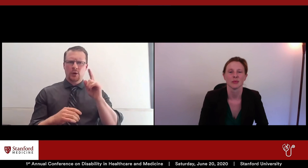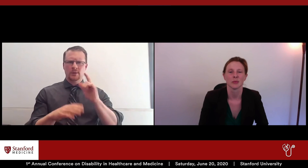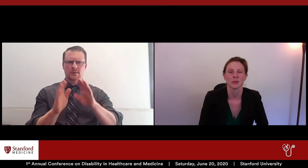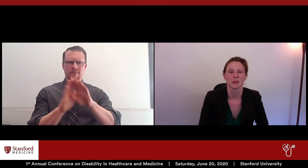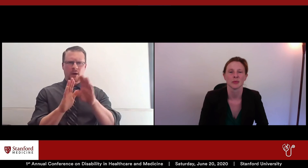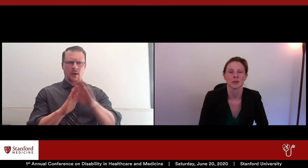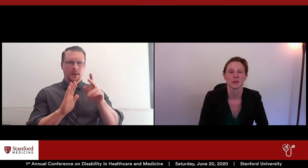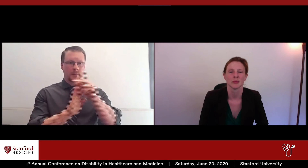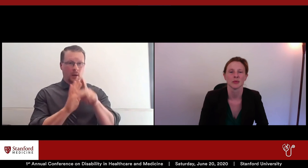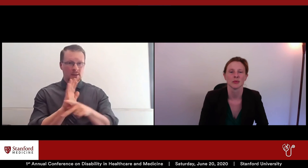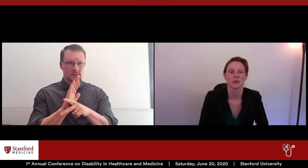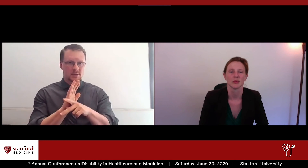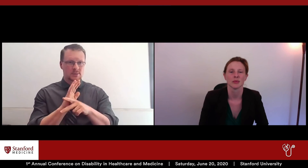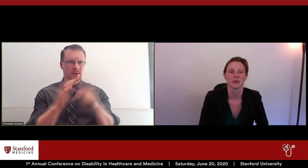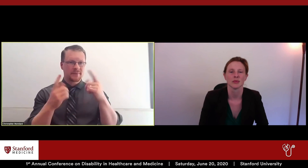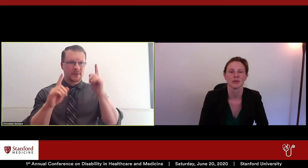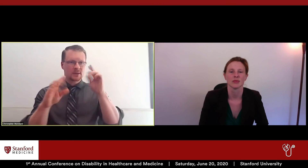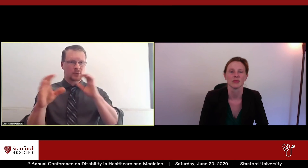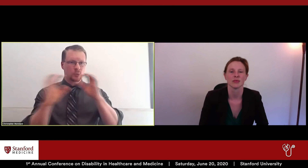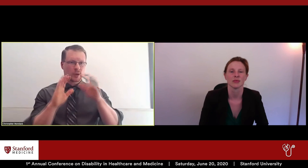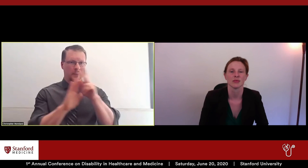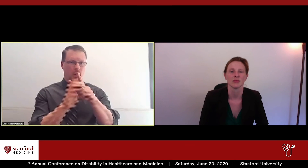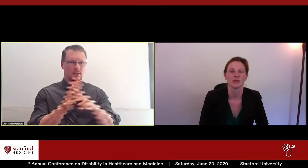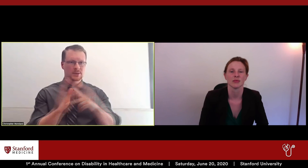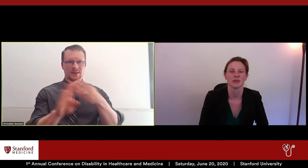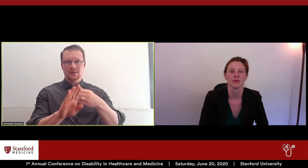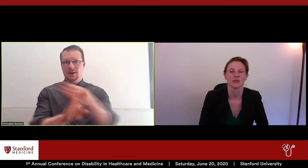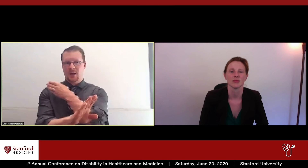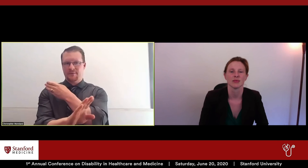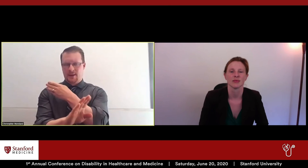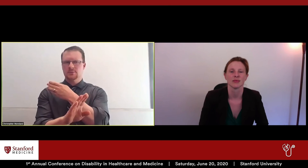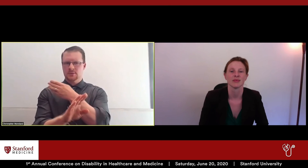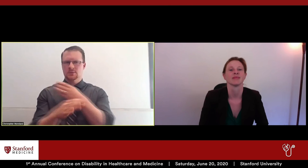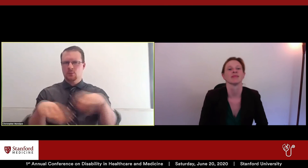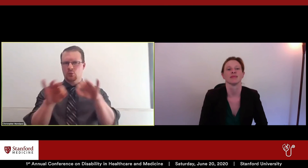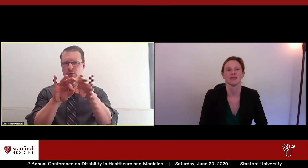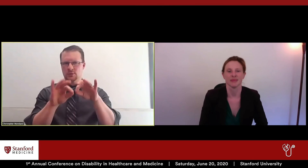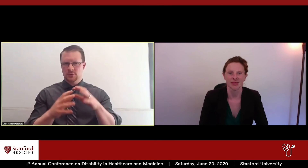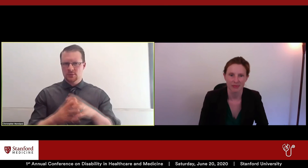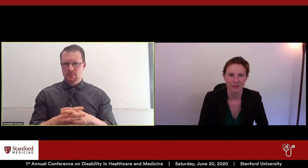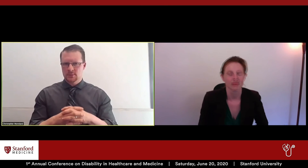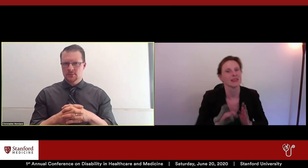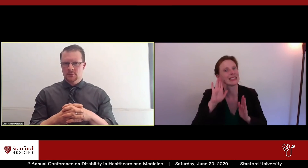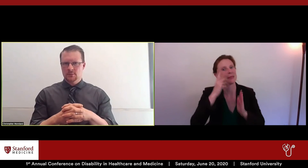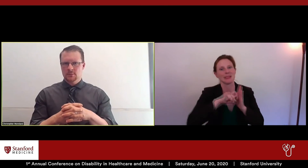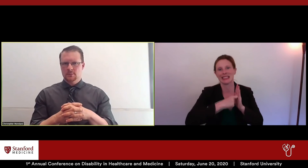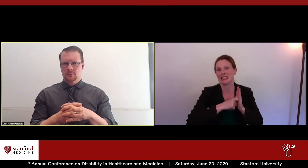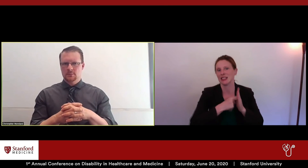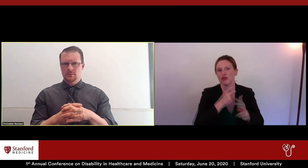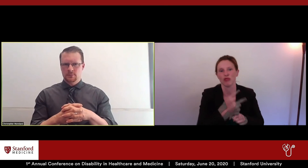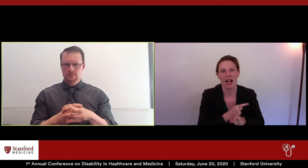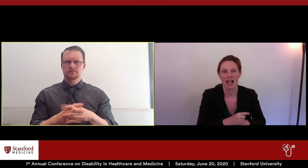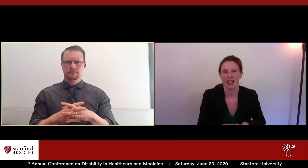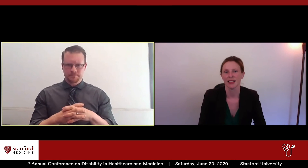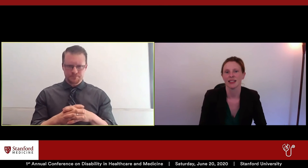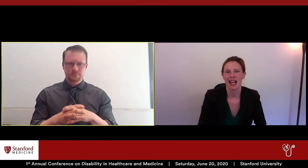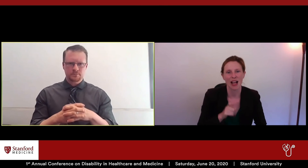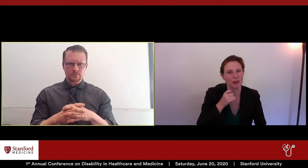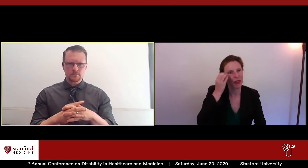That's one example where developing policies about effective communication ahead of time are definitely critical to this necessity and encounter--